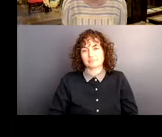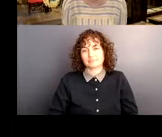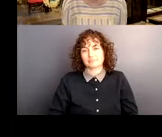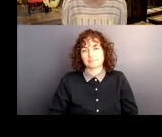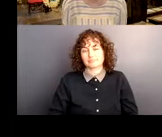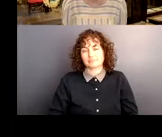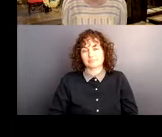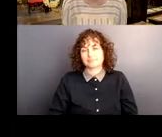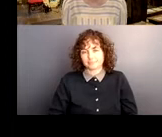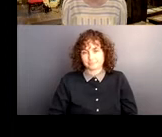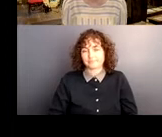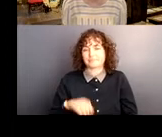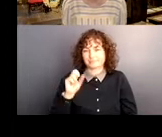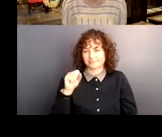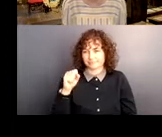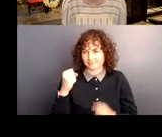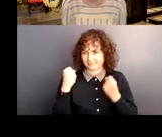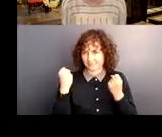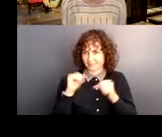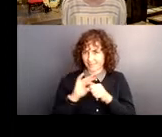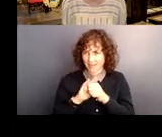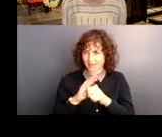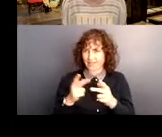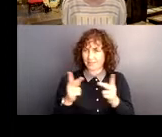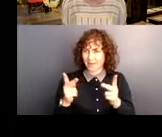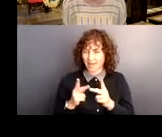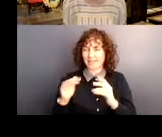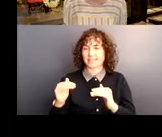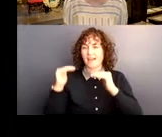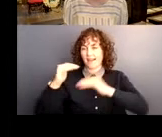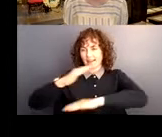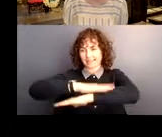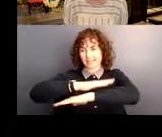I see the floor space is so spacious the high tables, plenty of space between tables.